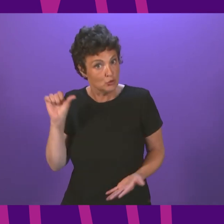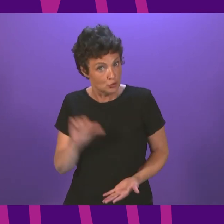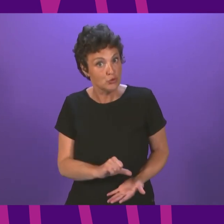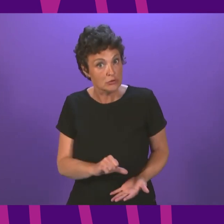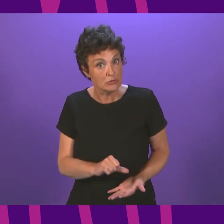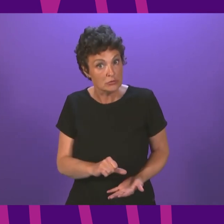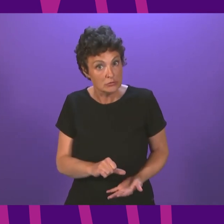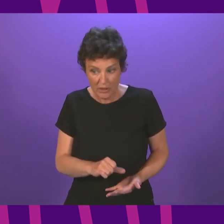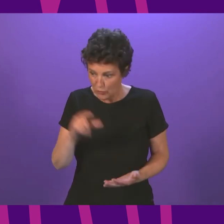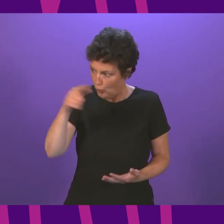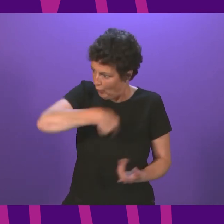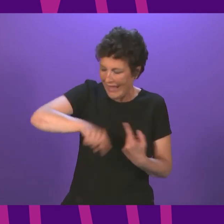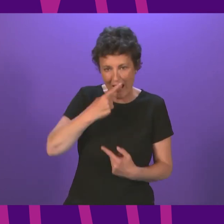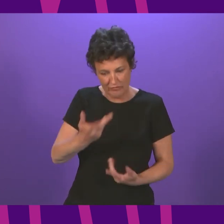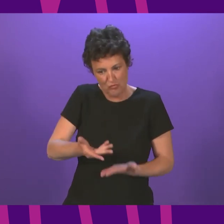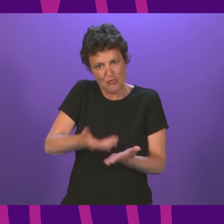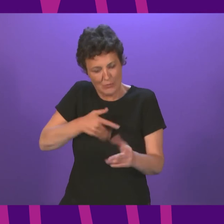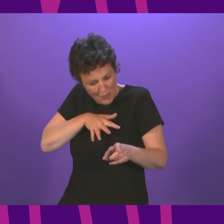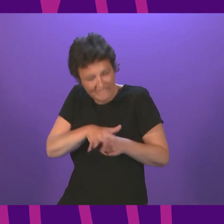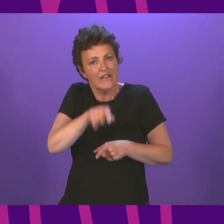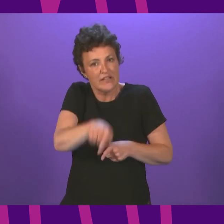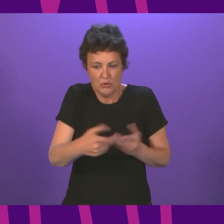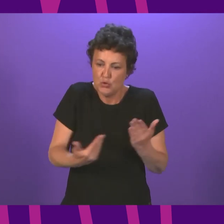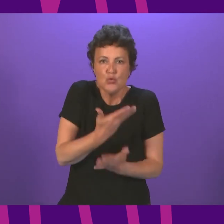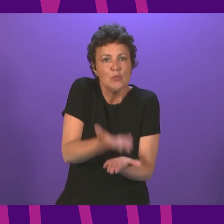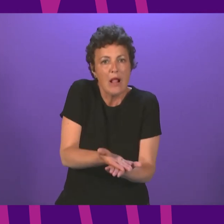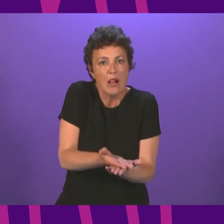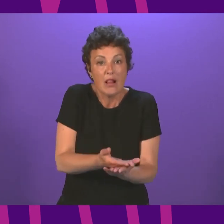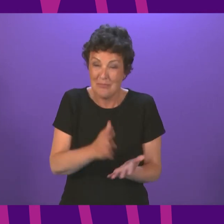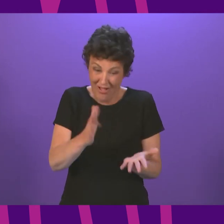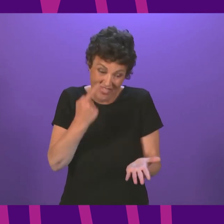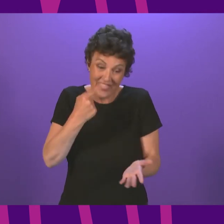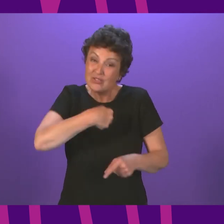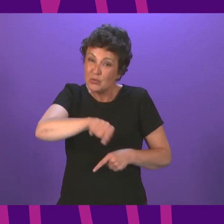The point of substance is that, as a Parliament, we must engage on the route to recovery. I